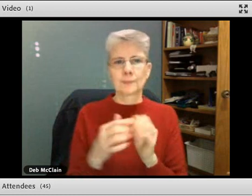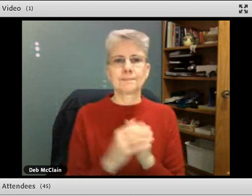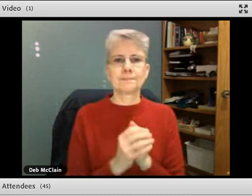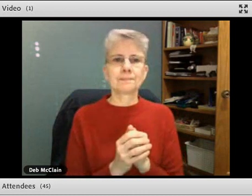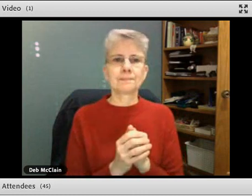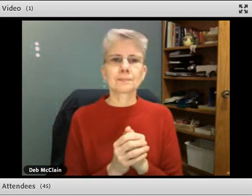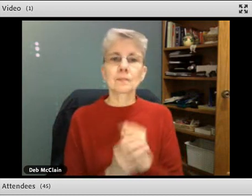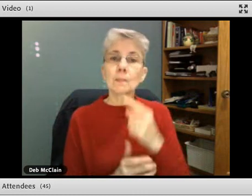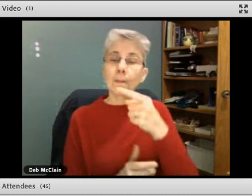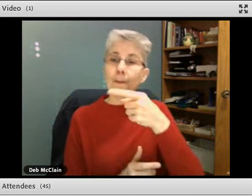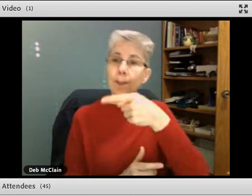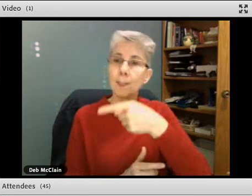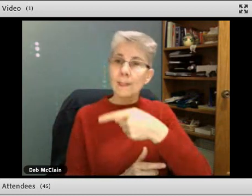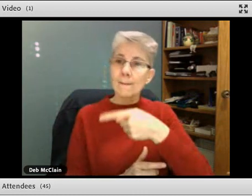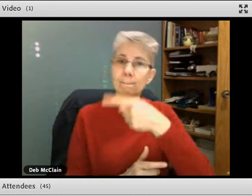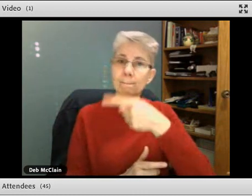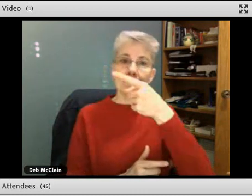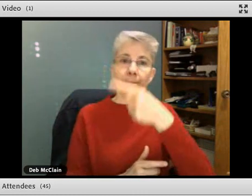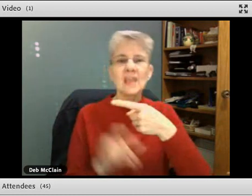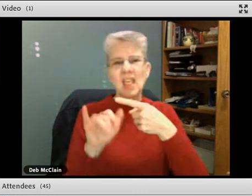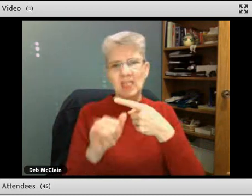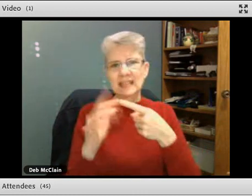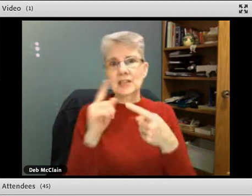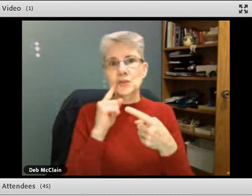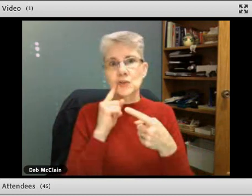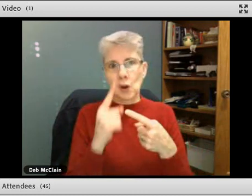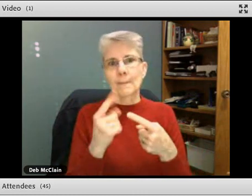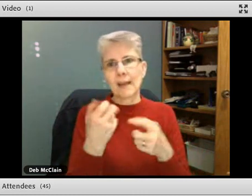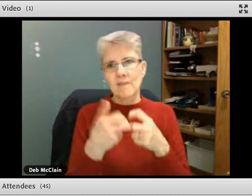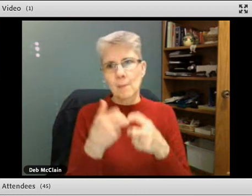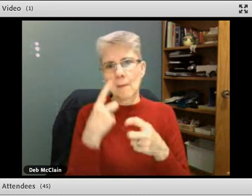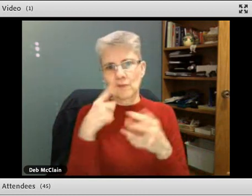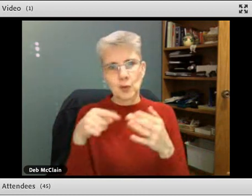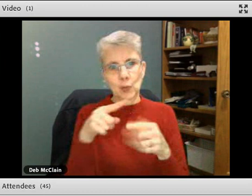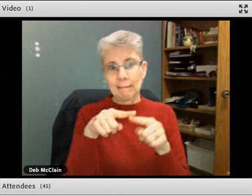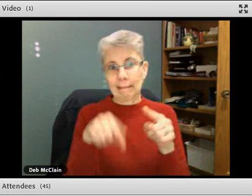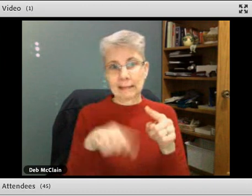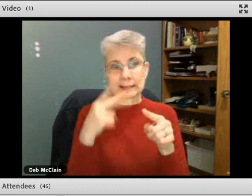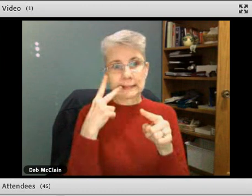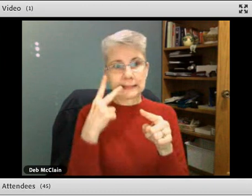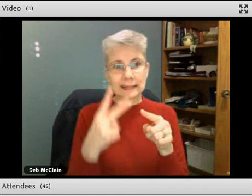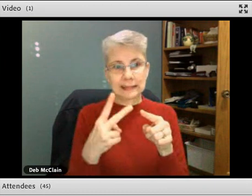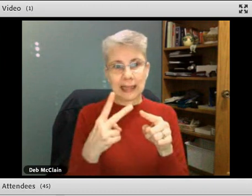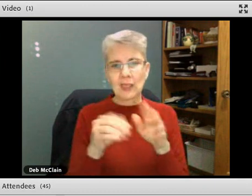And this is going to be a little bit of a problem for those who can't see the slides. I'm very sorry about that.